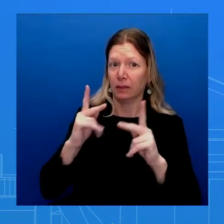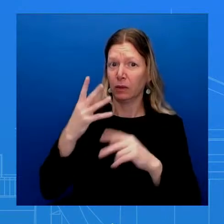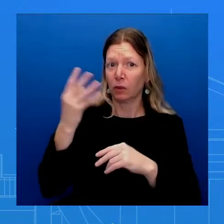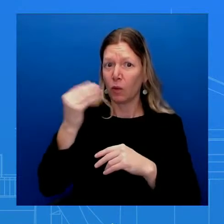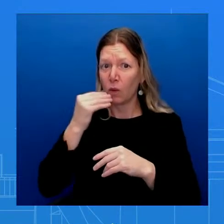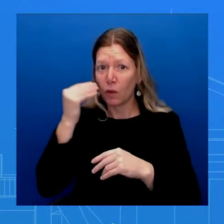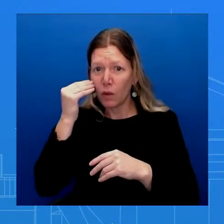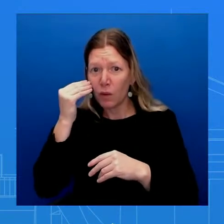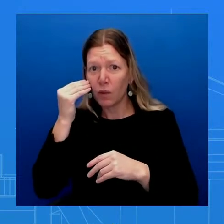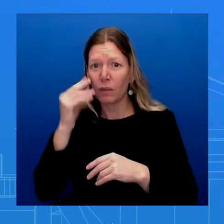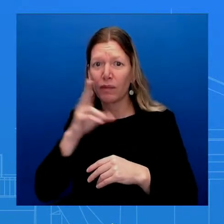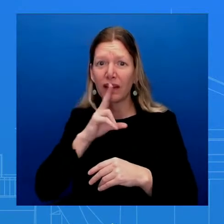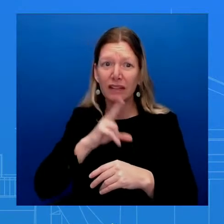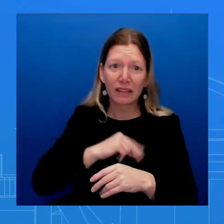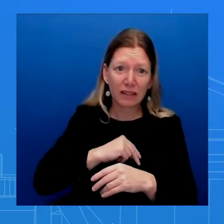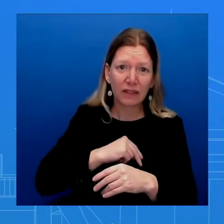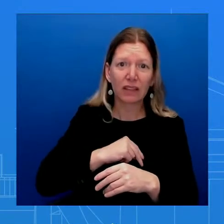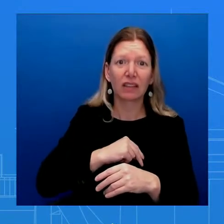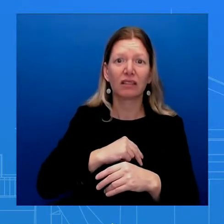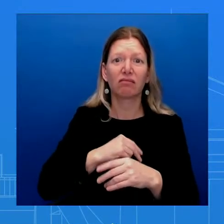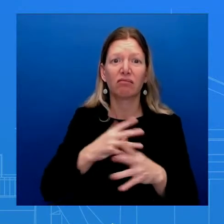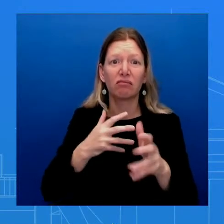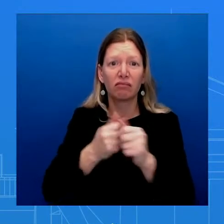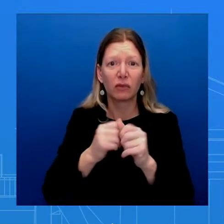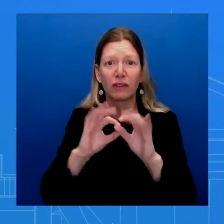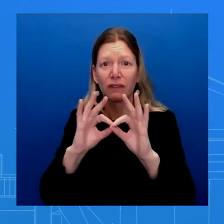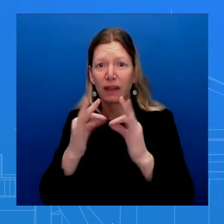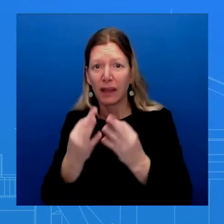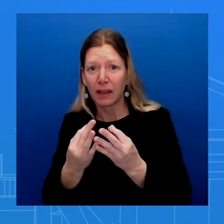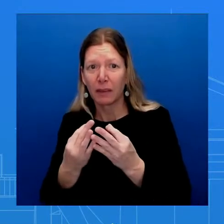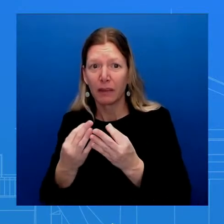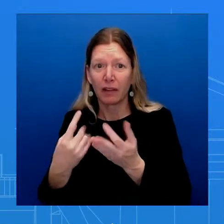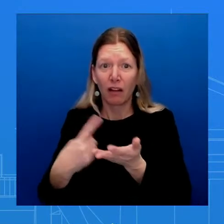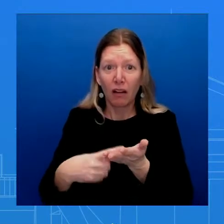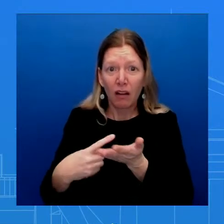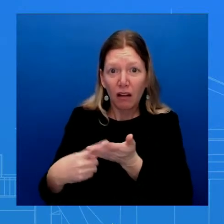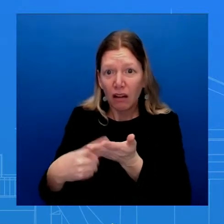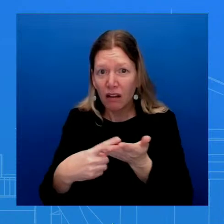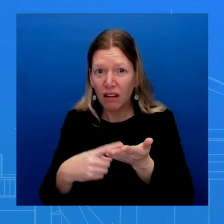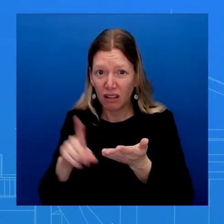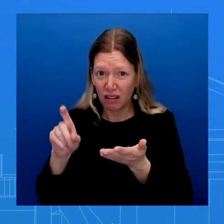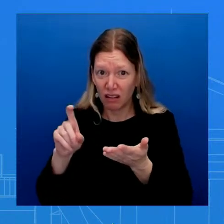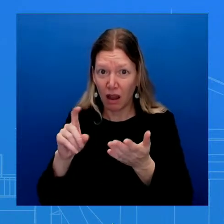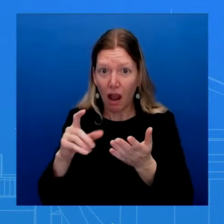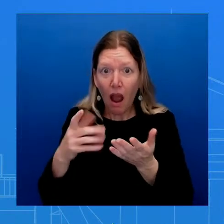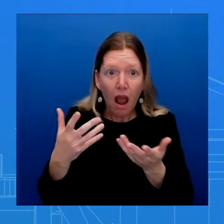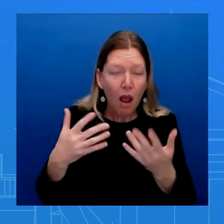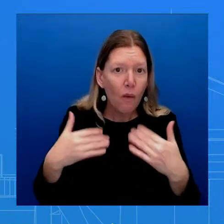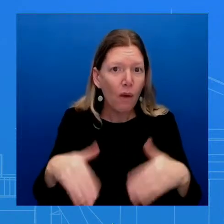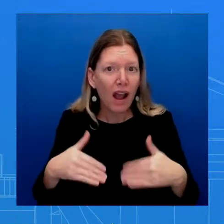they were saying to each other, "Can you believe how much more affordable things have gotten?" Ms. Jean-Pierre: So, honestly, I wouldn't --